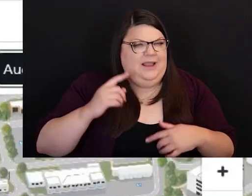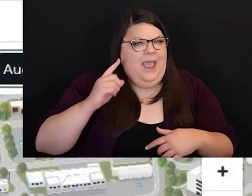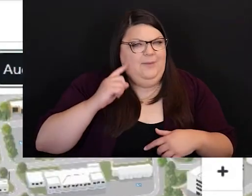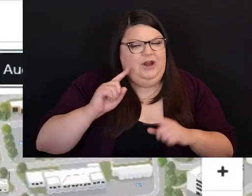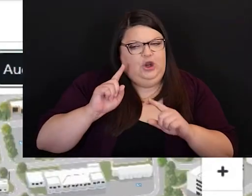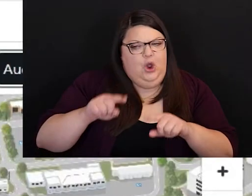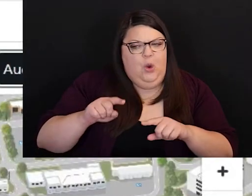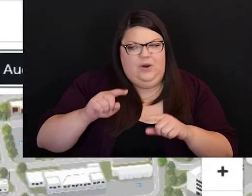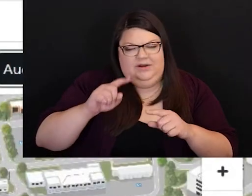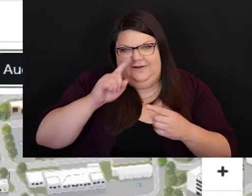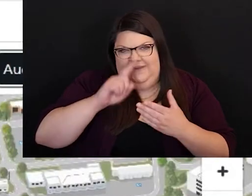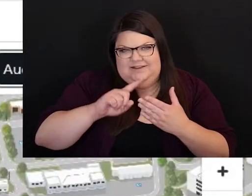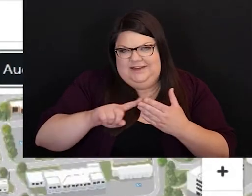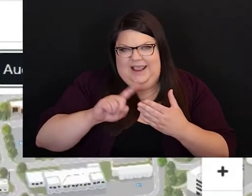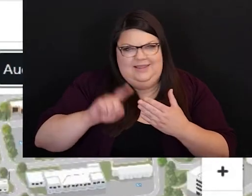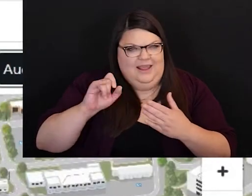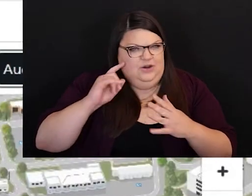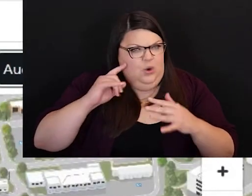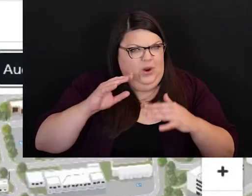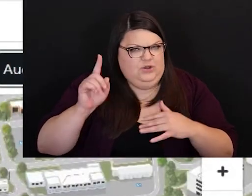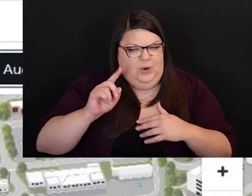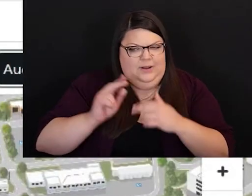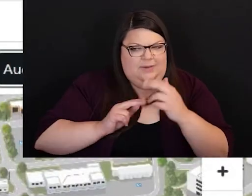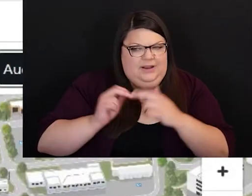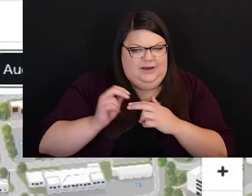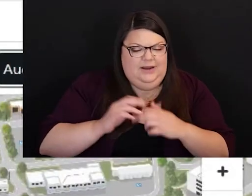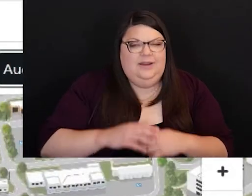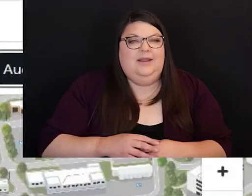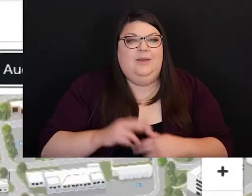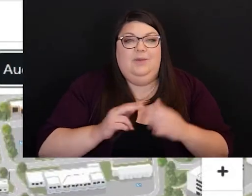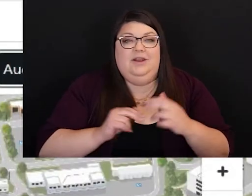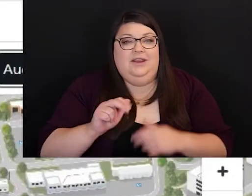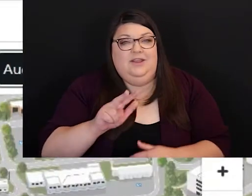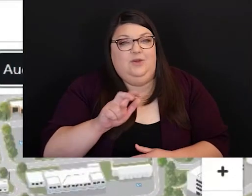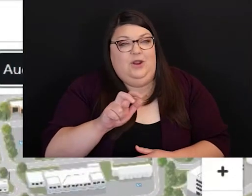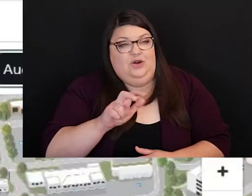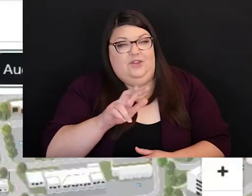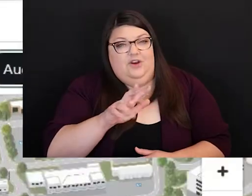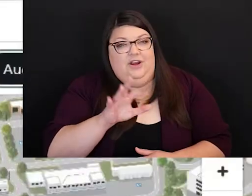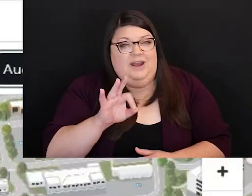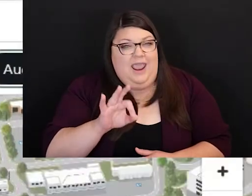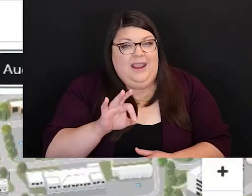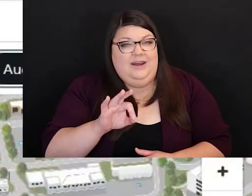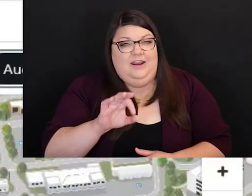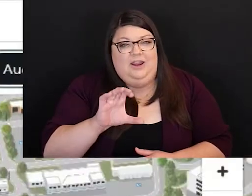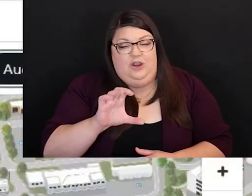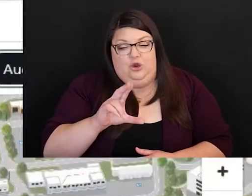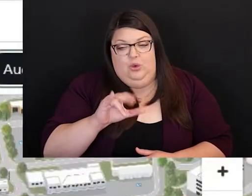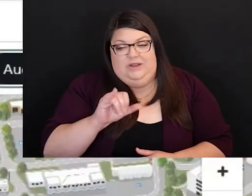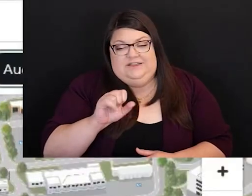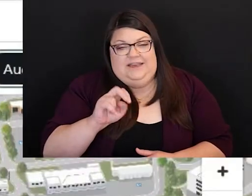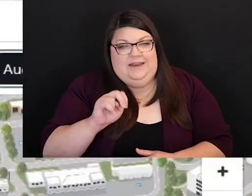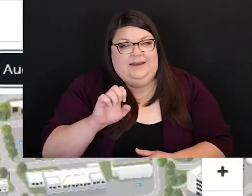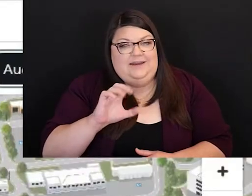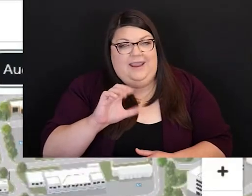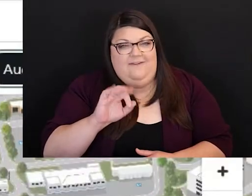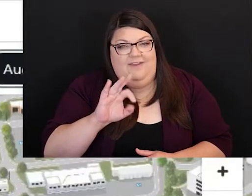Right- Right- Right arrow. JPL Building 339. Cuisine Café. Cool. There's a café to the right of the Visitor's Center.